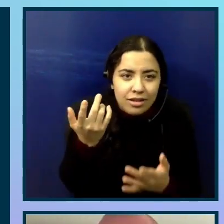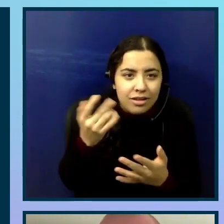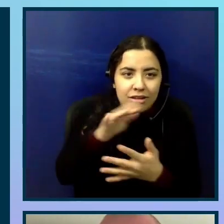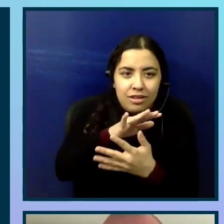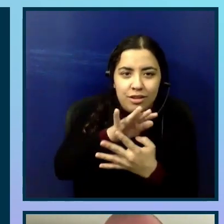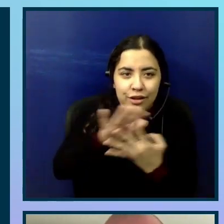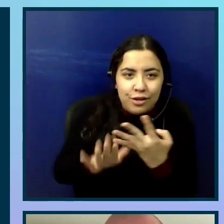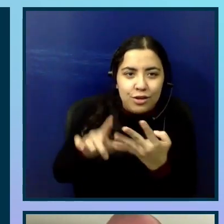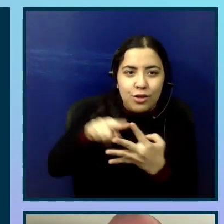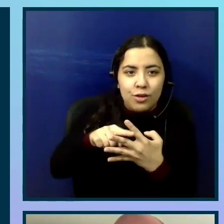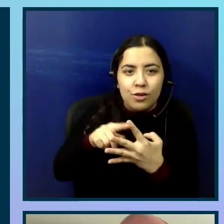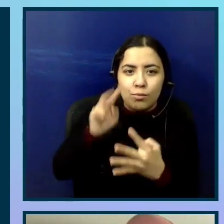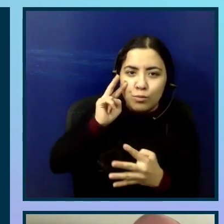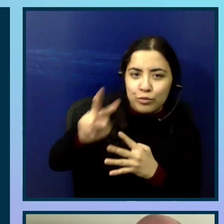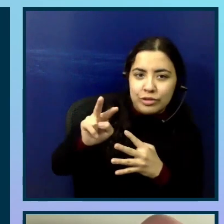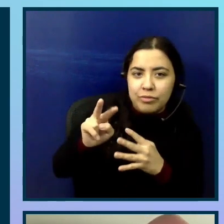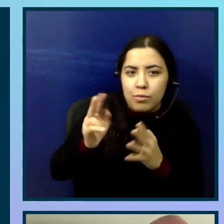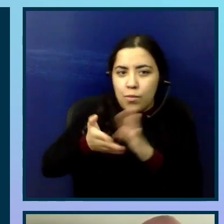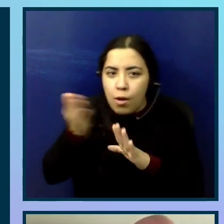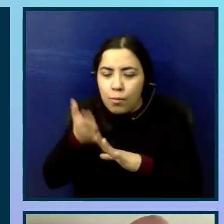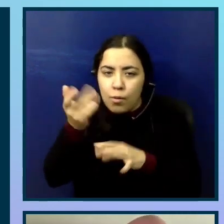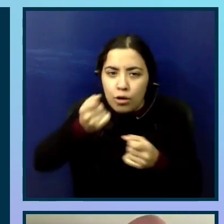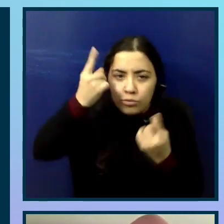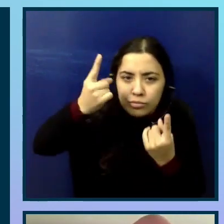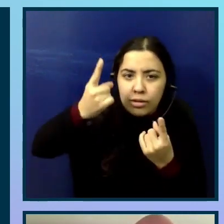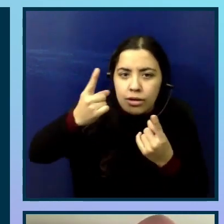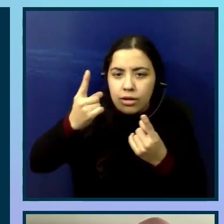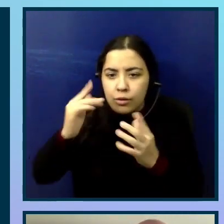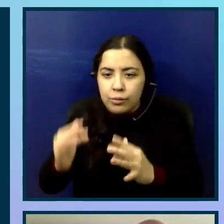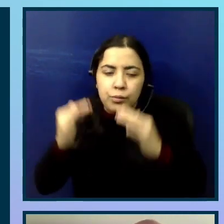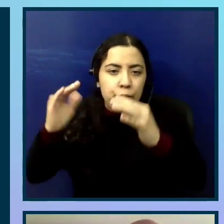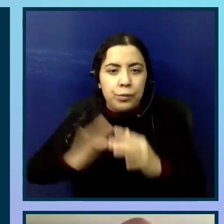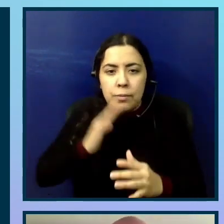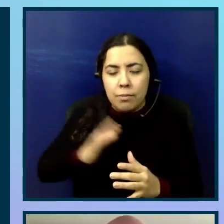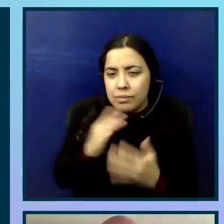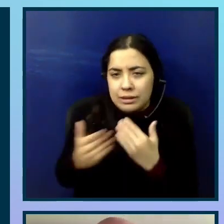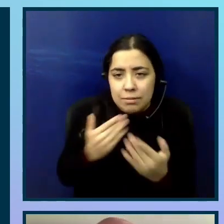people ain't gonna come back. And they need to be enjoyable by people who have the access needs.